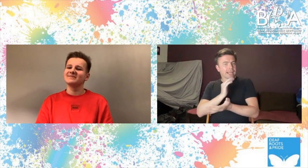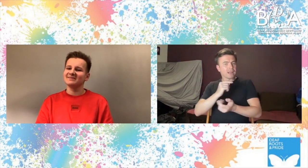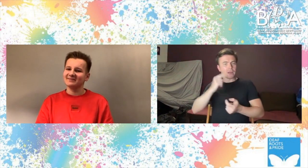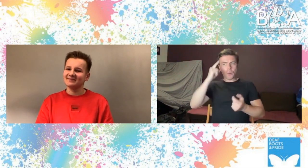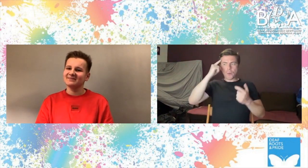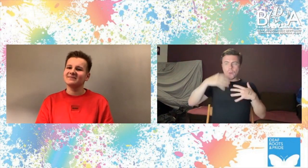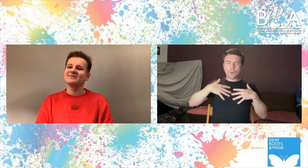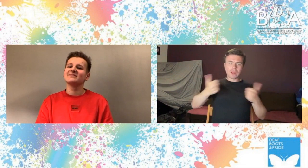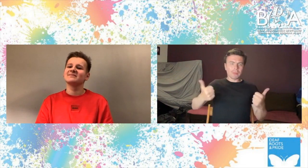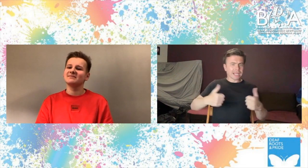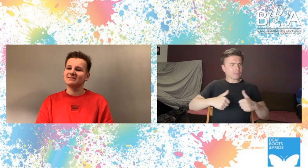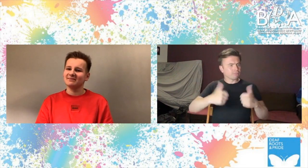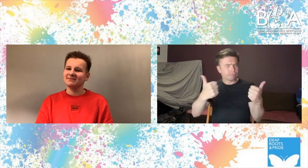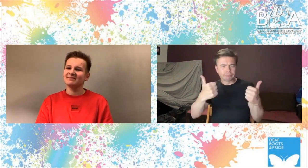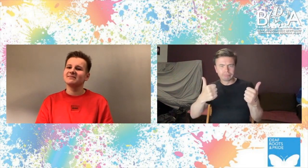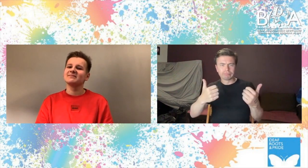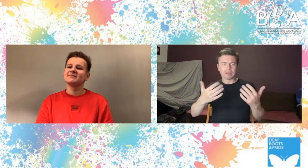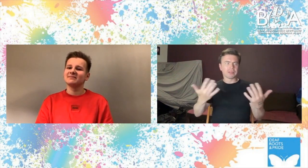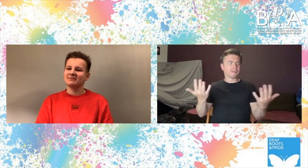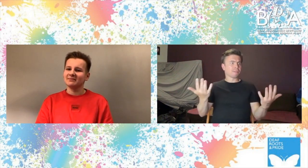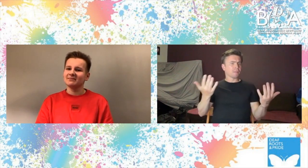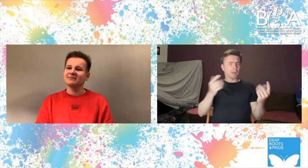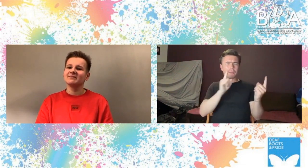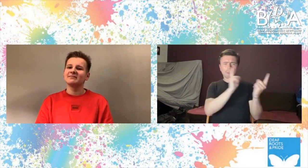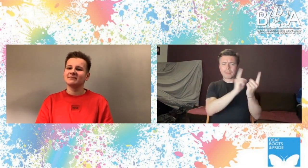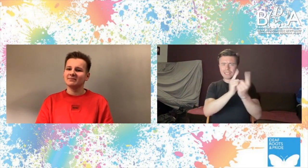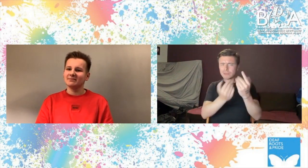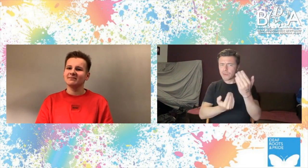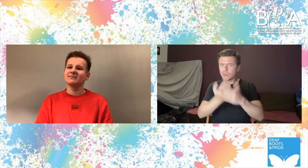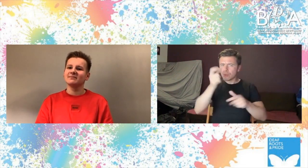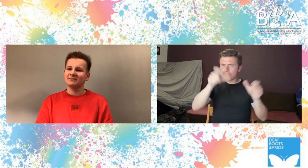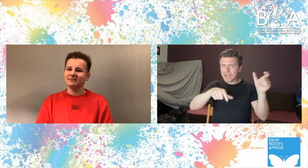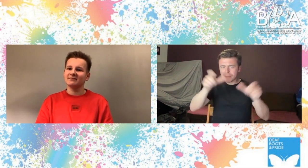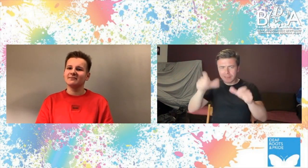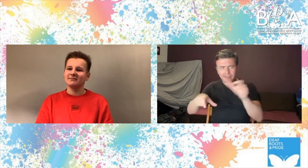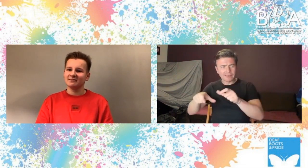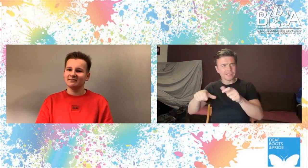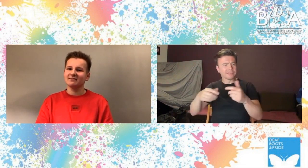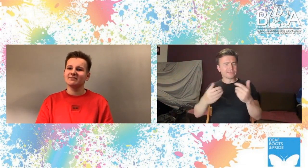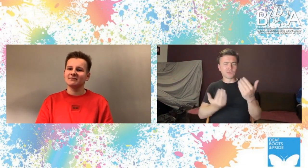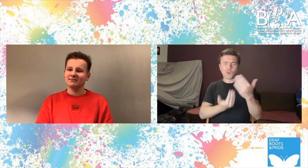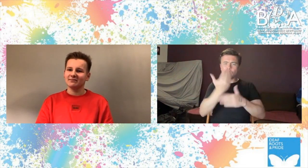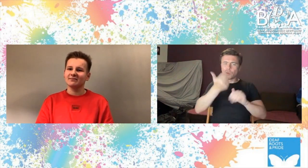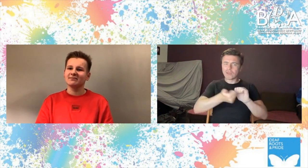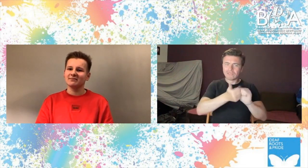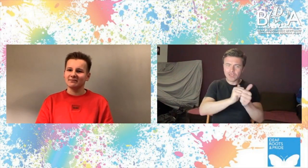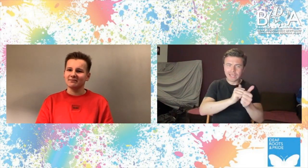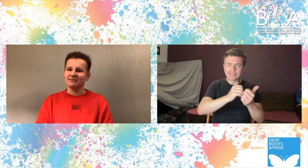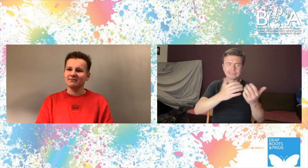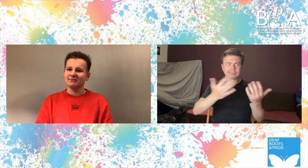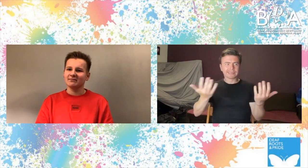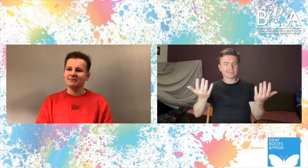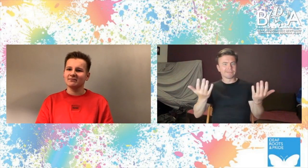You have to do something you are passionate about. I think that’s really